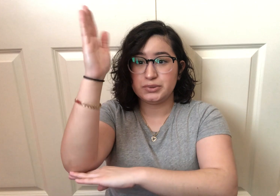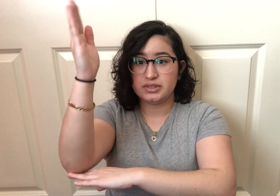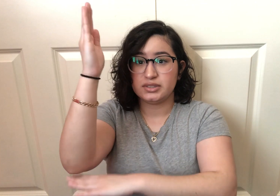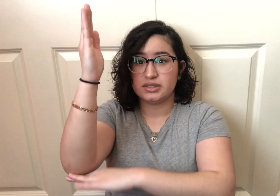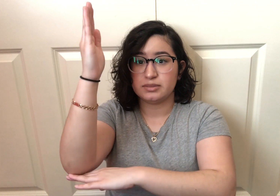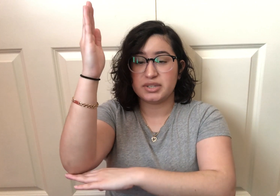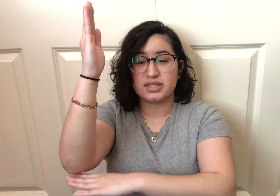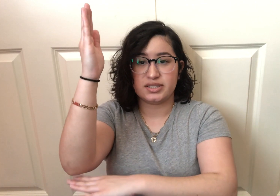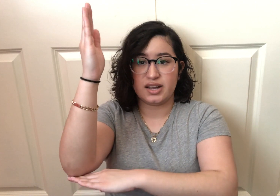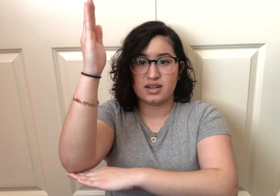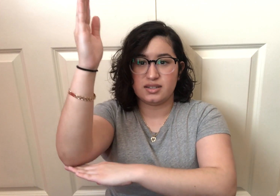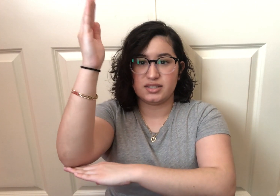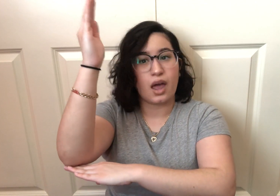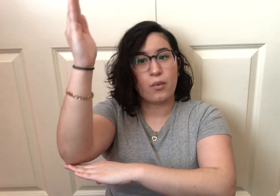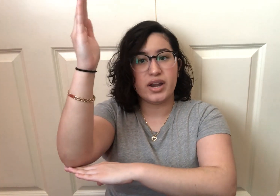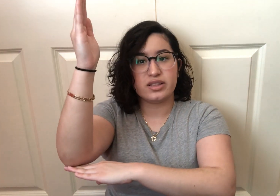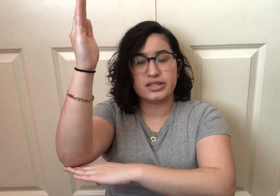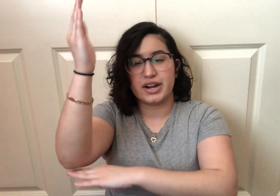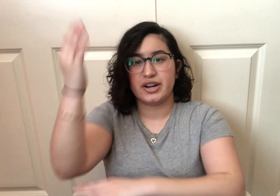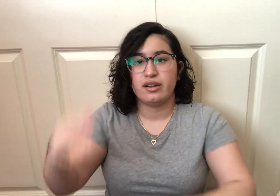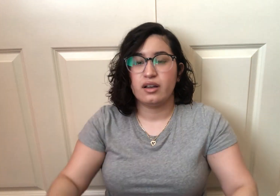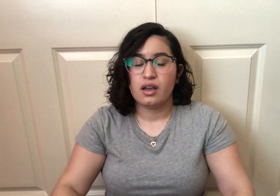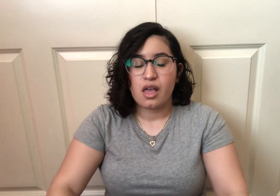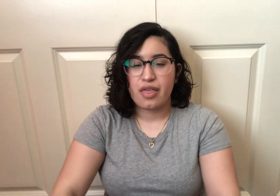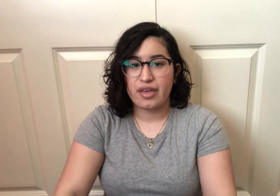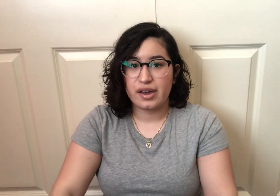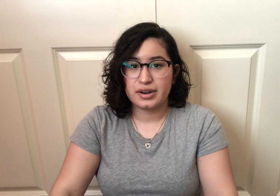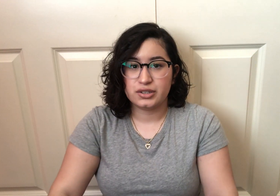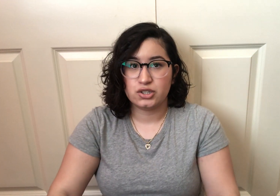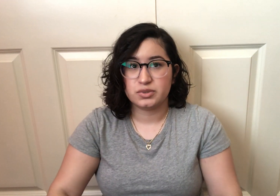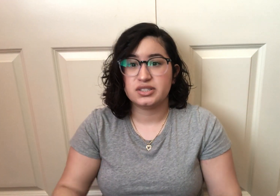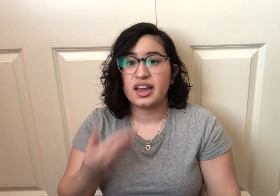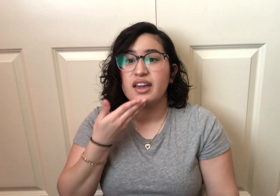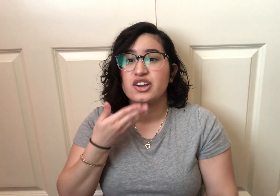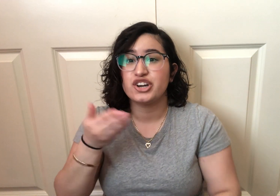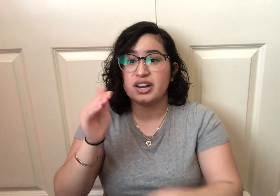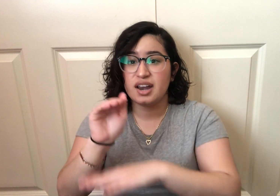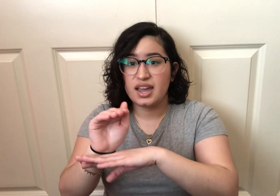because the Sun is like right in the center and then you would say "good night"